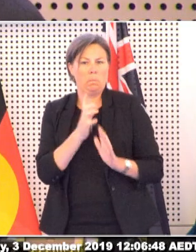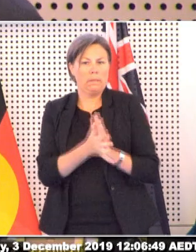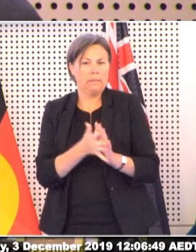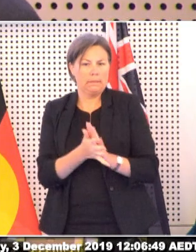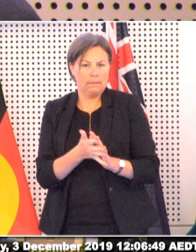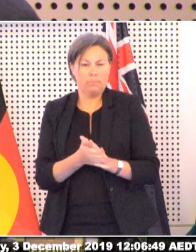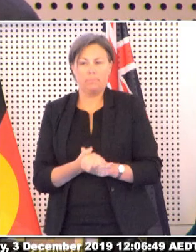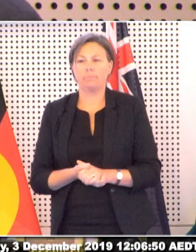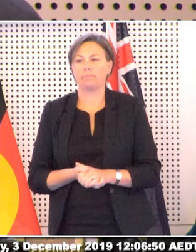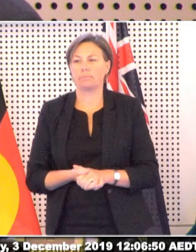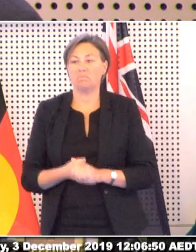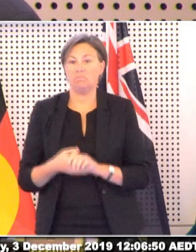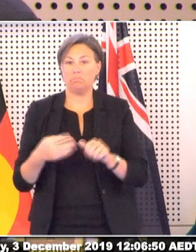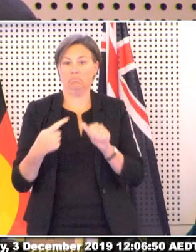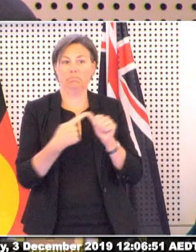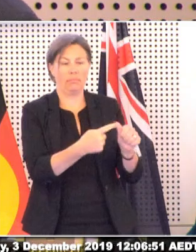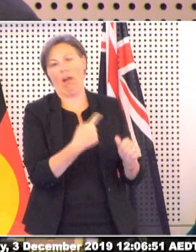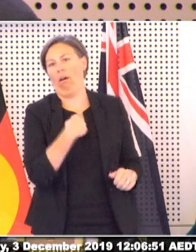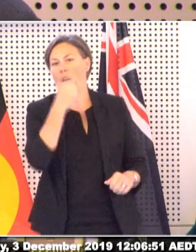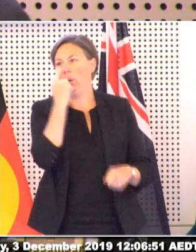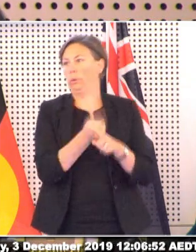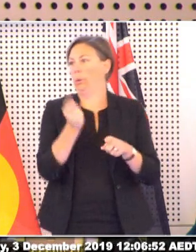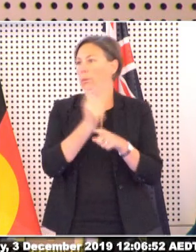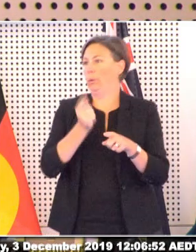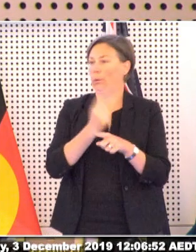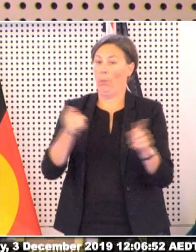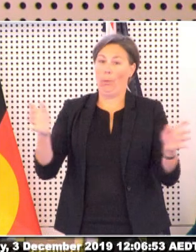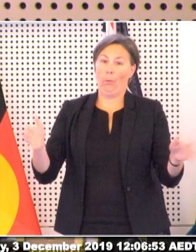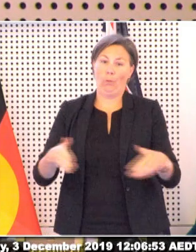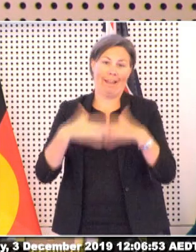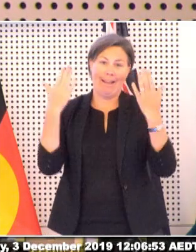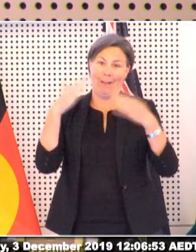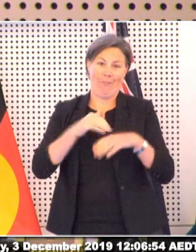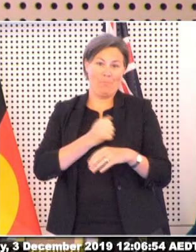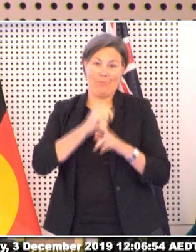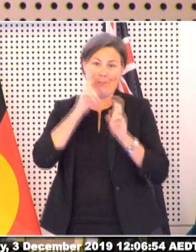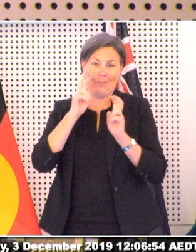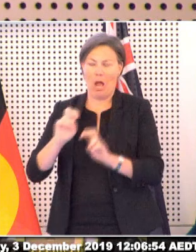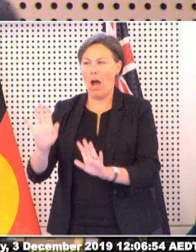Yes. I can talk about this work all day. So - - - A shorter period will be fine.